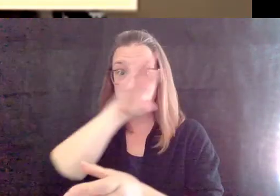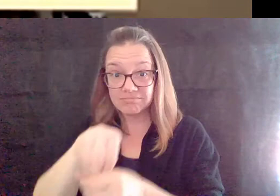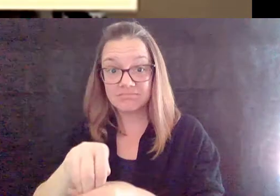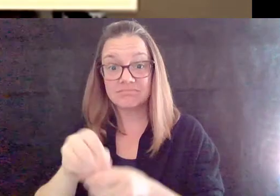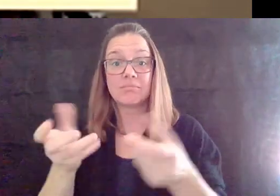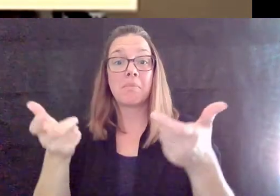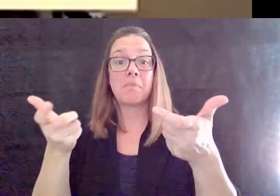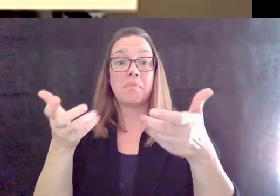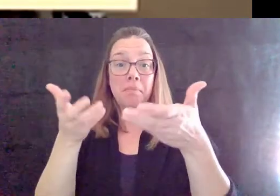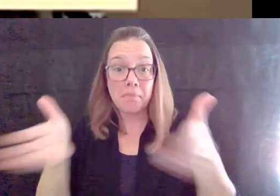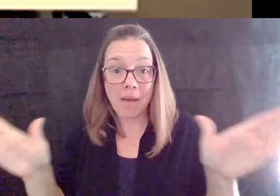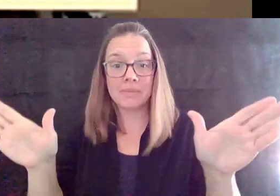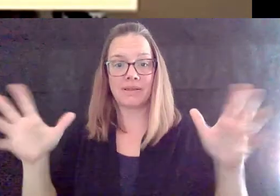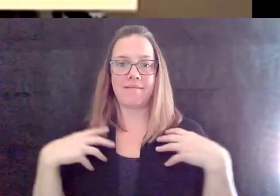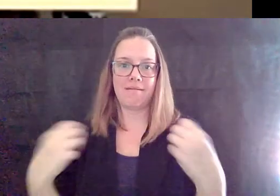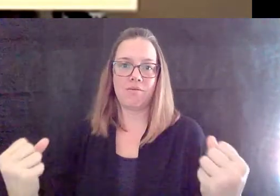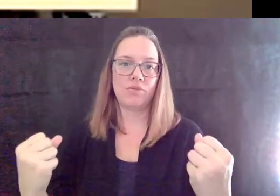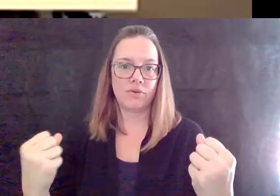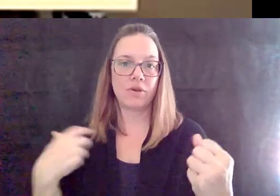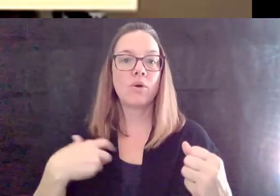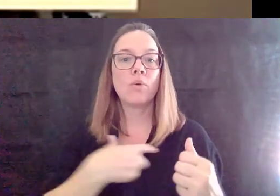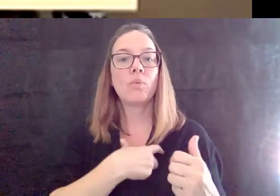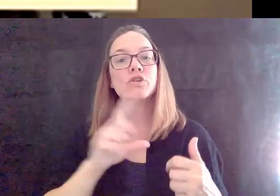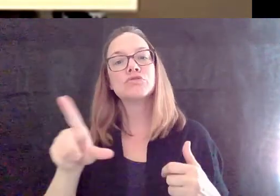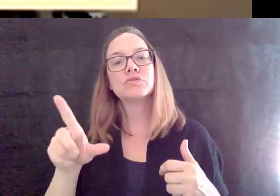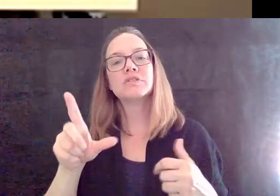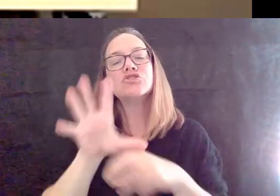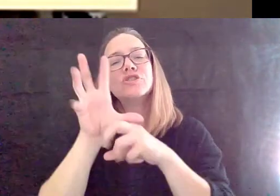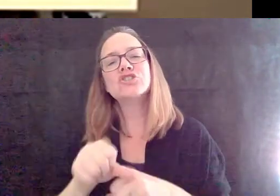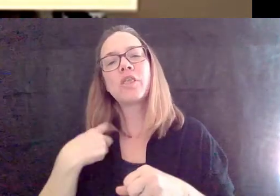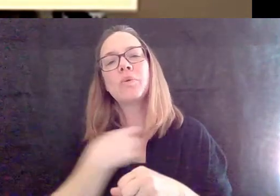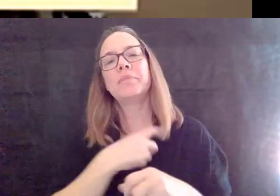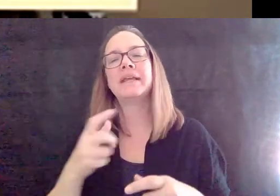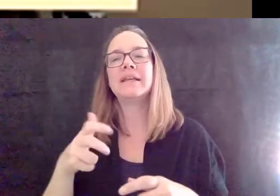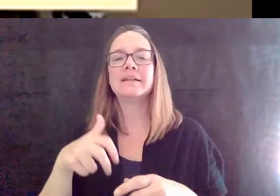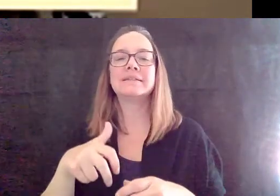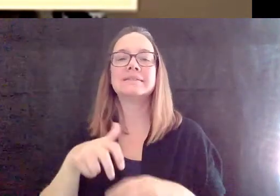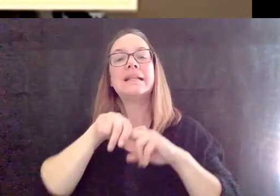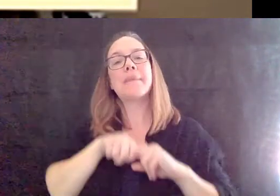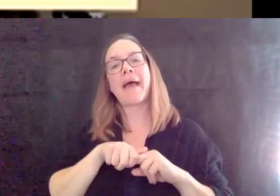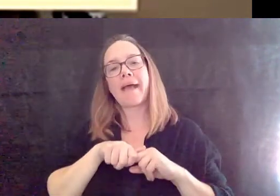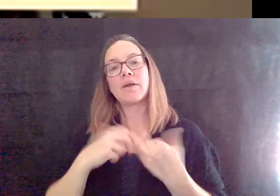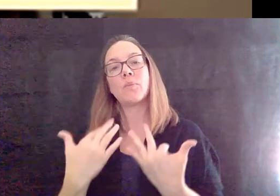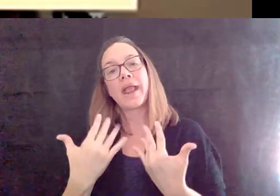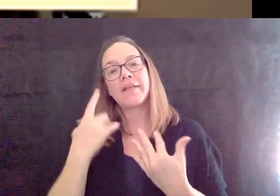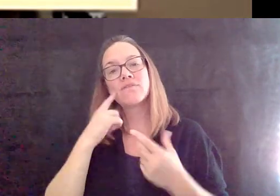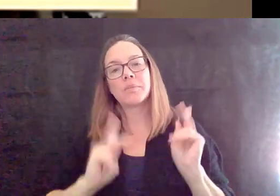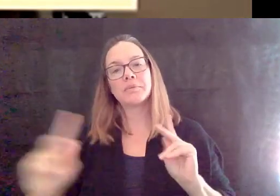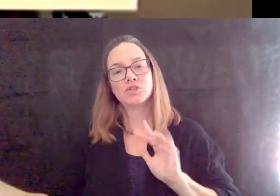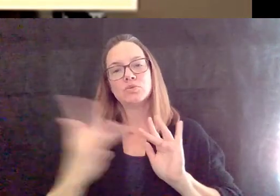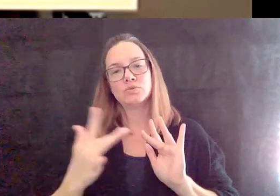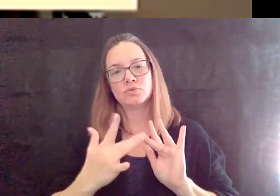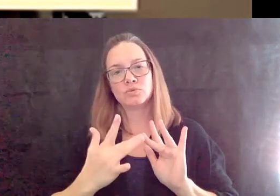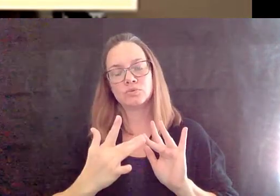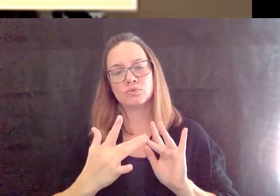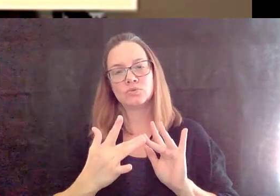Like this is not just sort of waiting back in the sort of traditional community mental health center way.